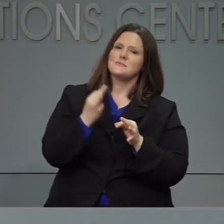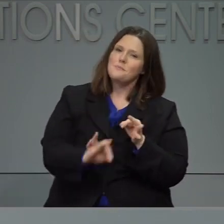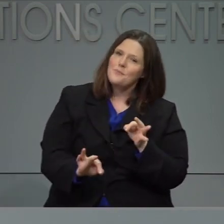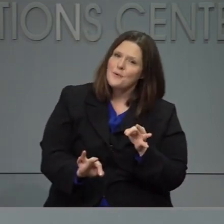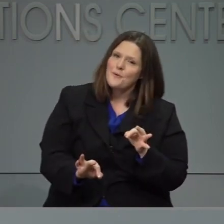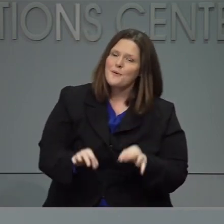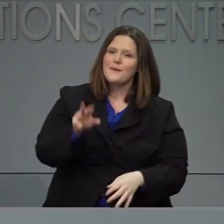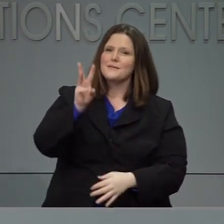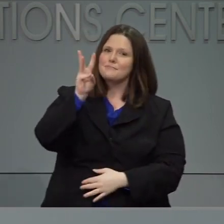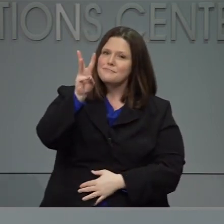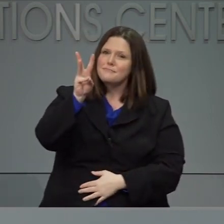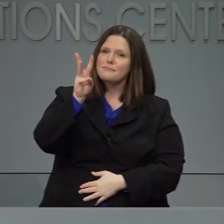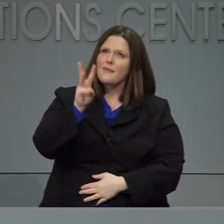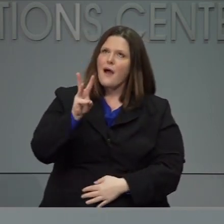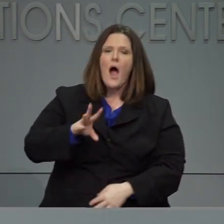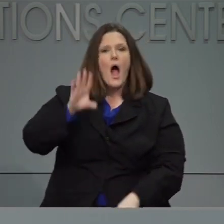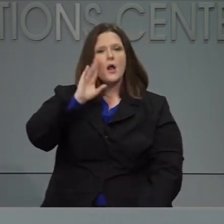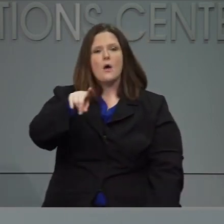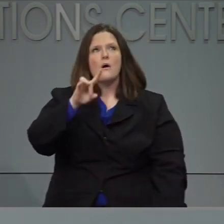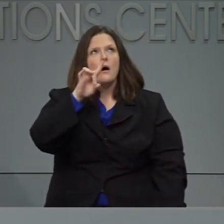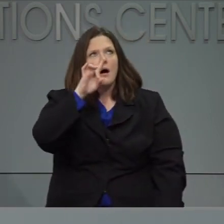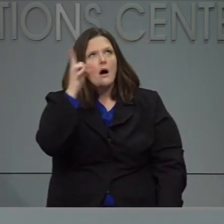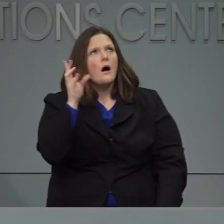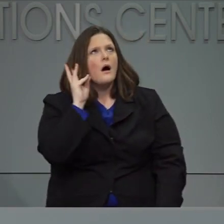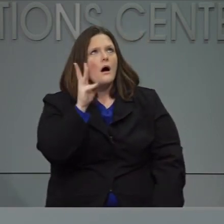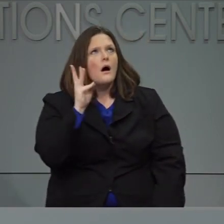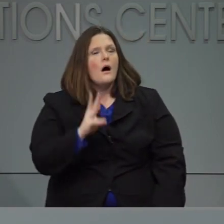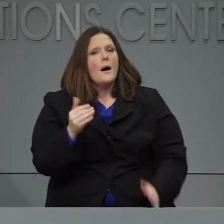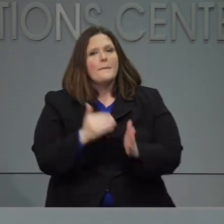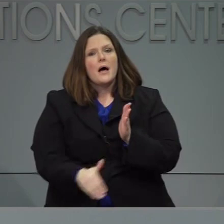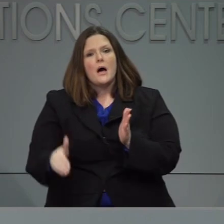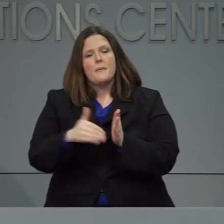SIMPLE 3 W'S I KNOW IT'S REPETITIVE. I KNOW, EVERYONE IS